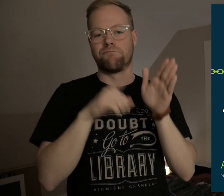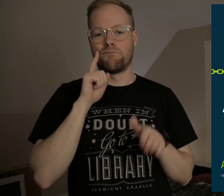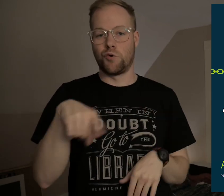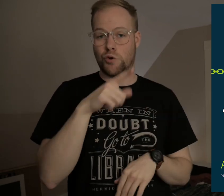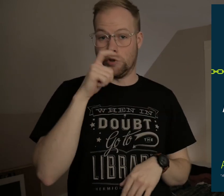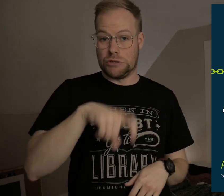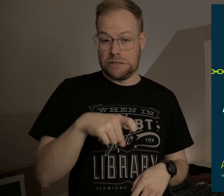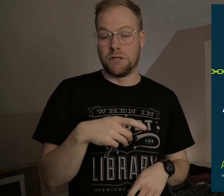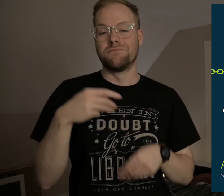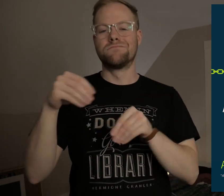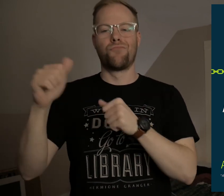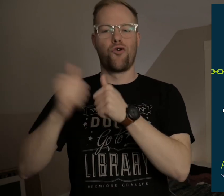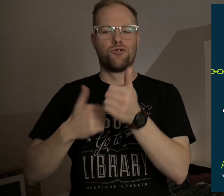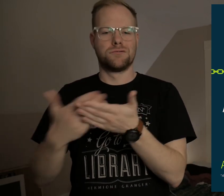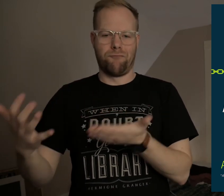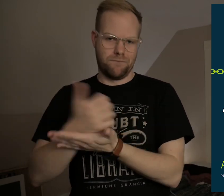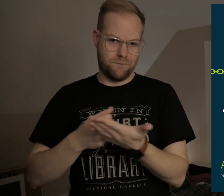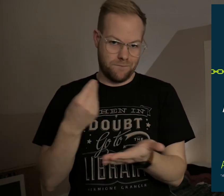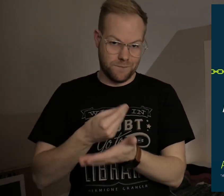for those who need it, and selling the hard stuff to make money.